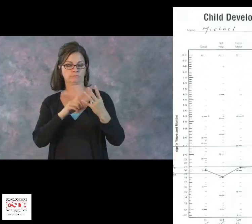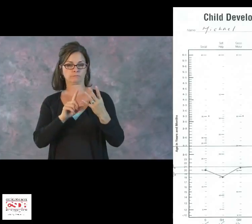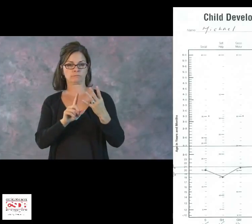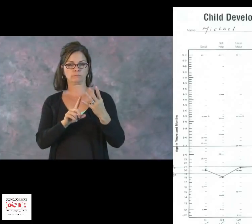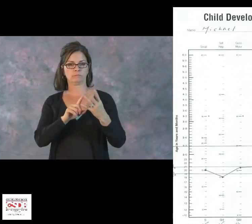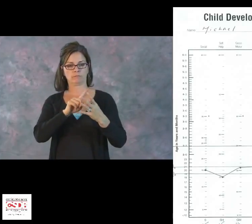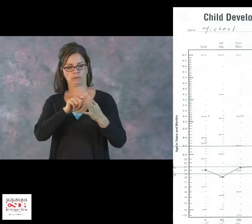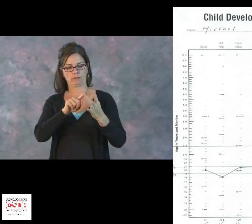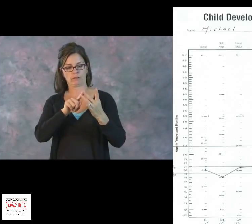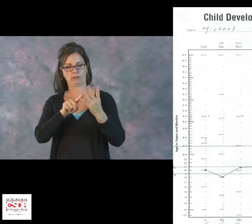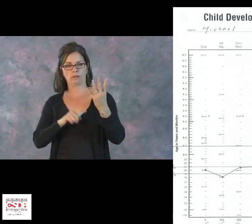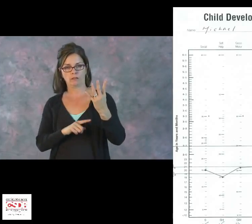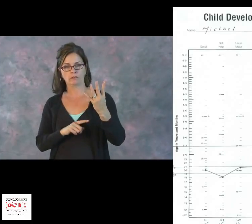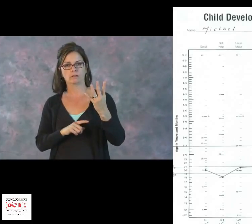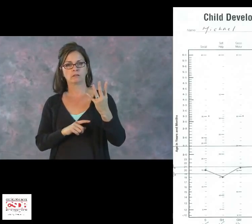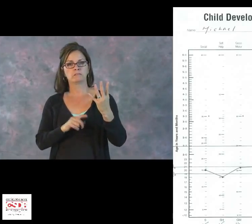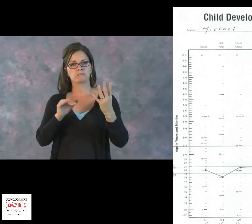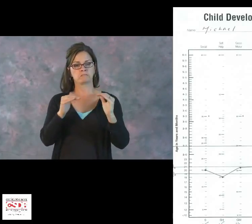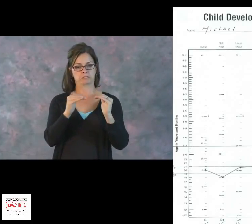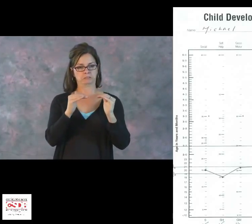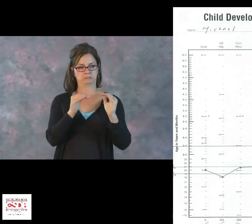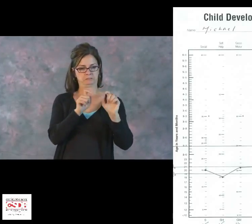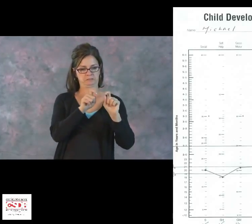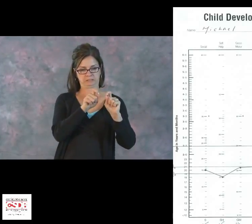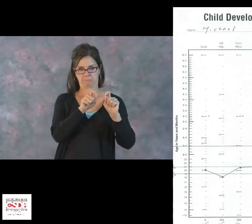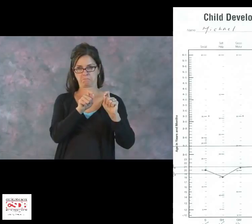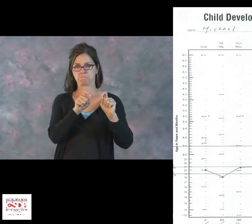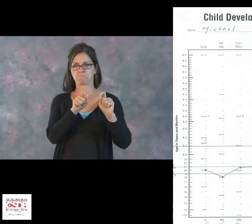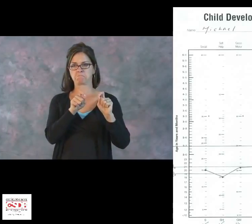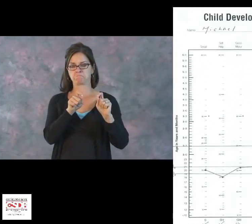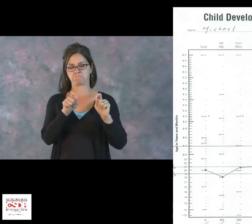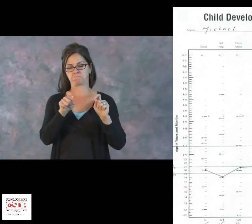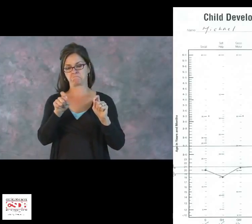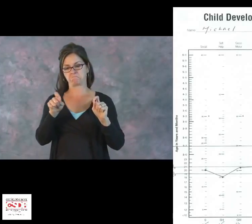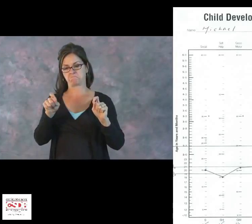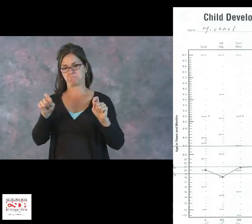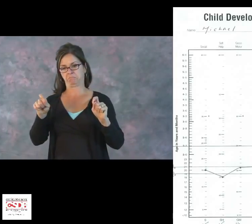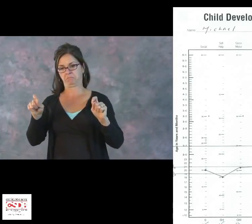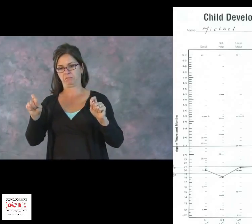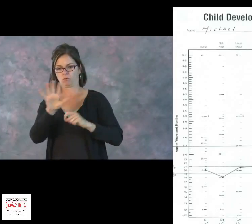are all more or less at the same level and are all at about 20% to 30% below,